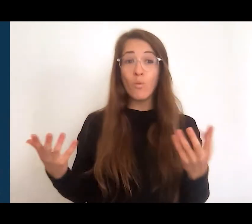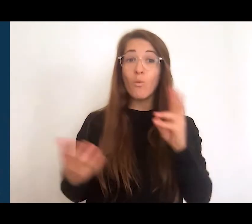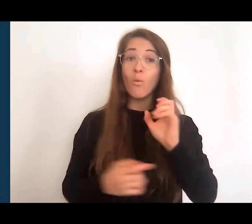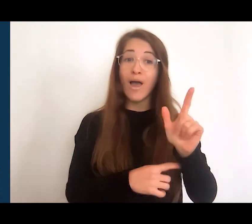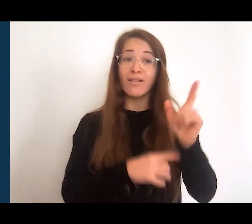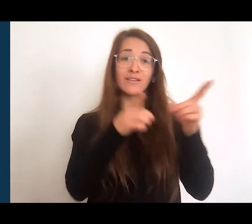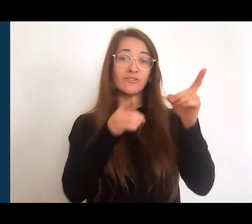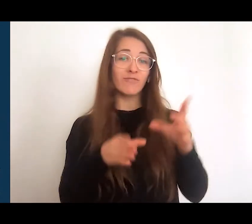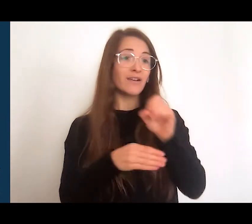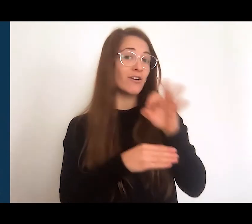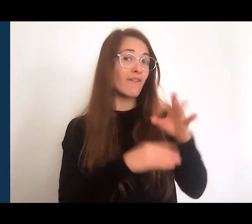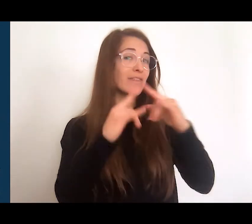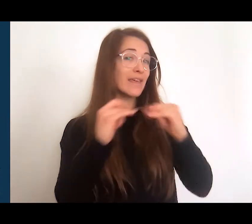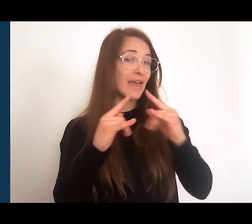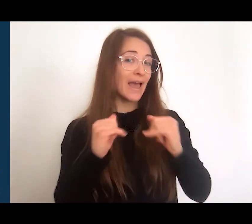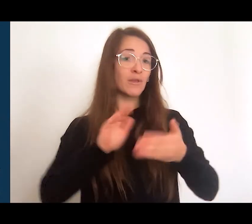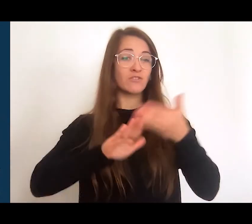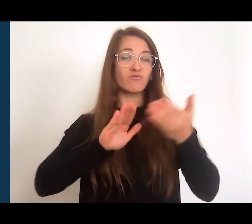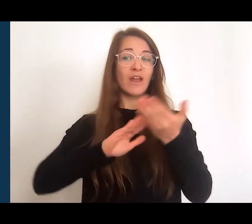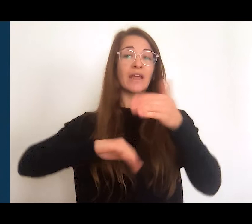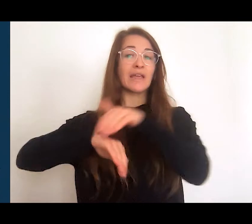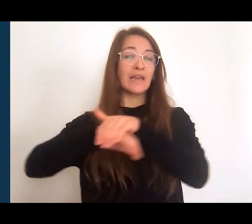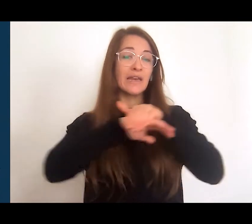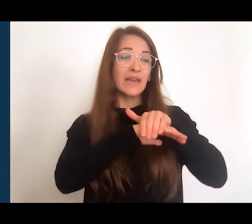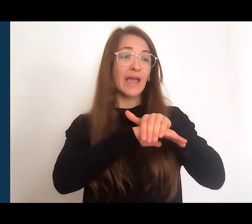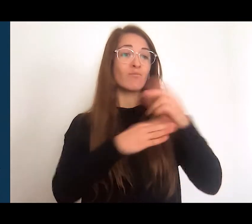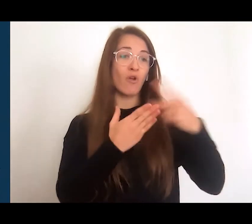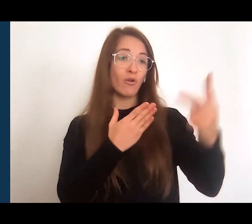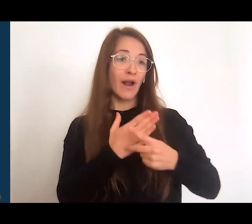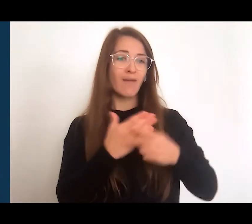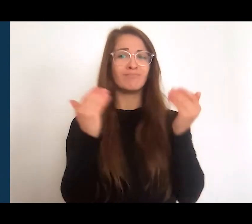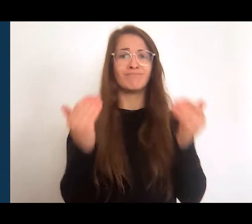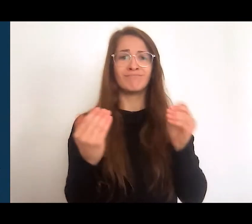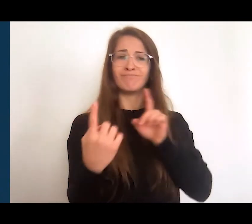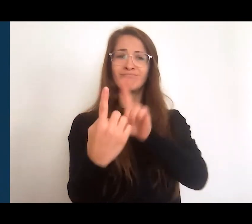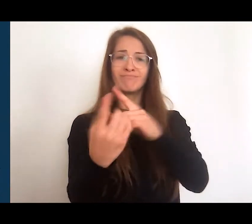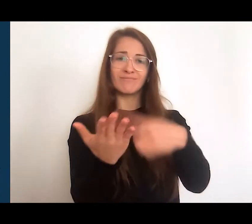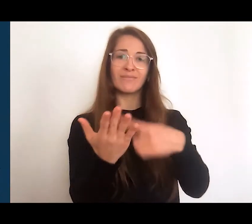EXPLAINED ABOUT IT AND ACTUALLY THE DIRECTOR OF THE SUMMER CAMP IS RUNNING THE NIGHT REC